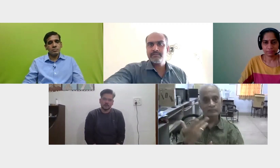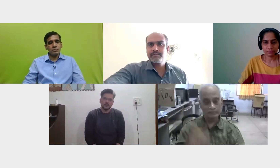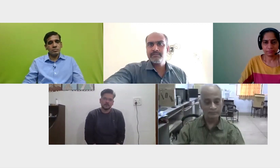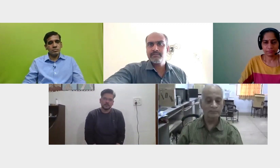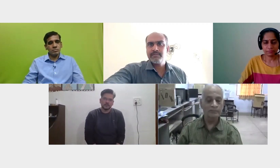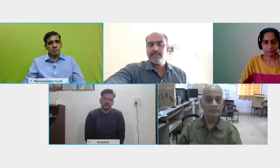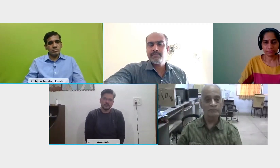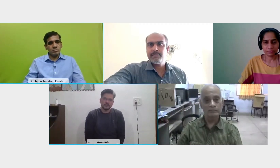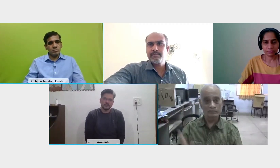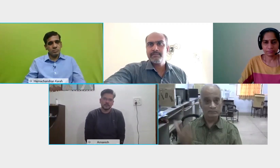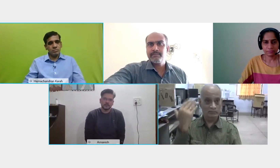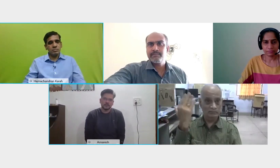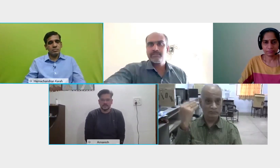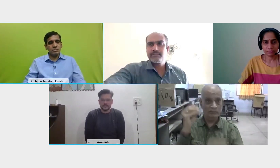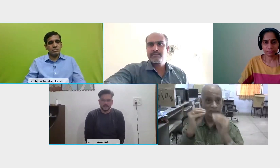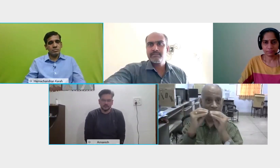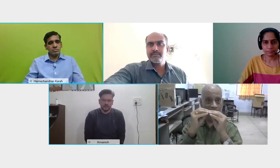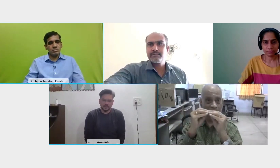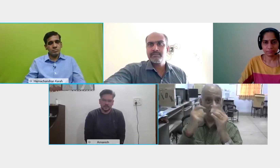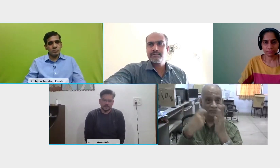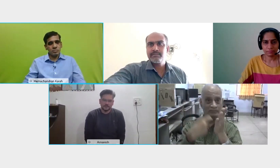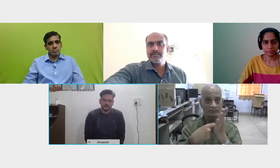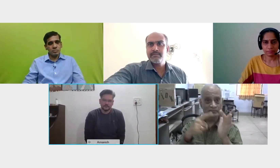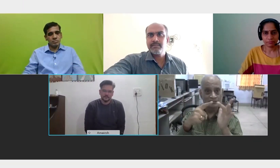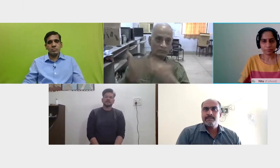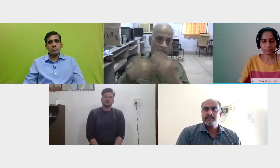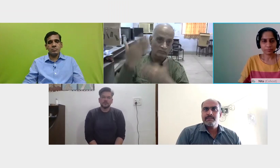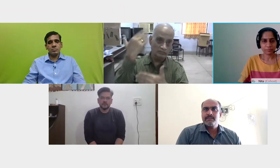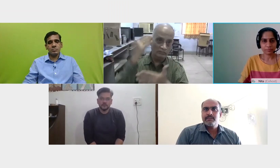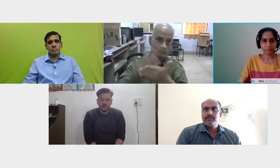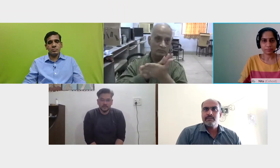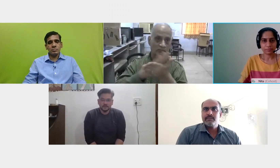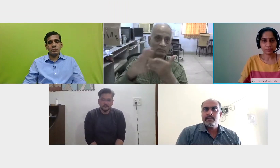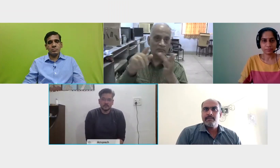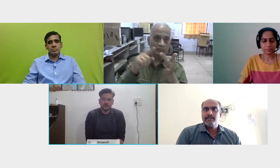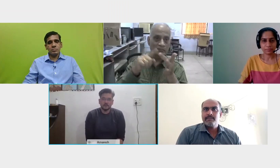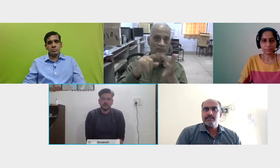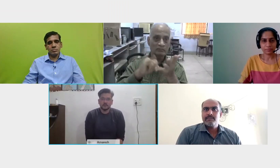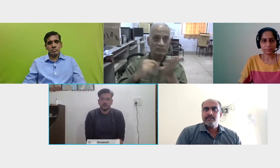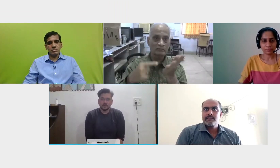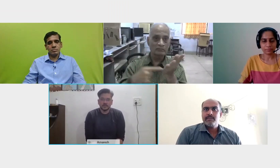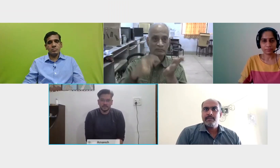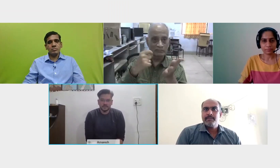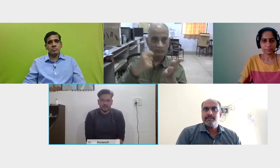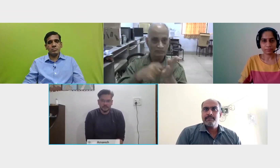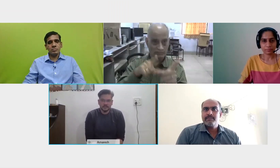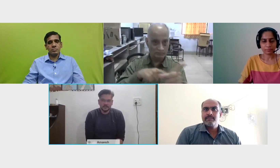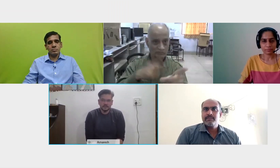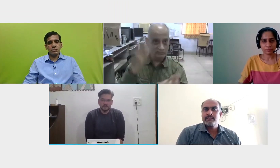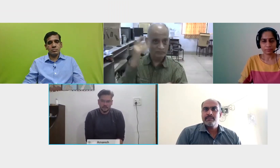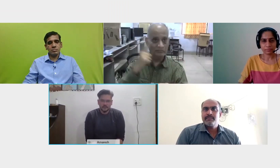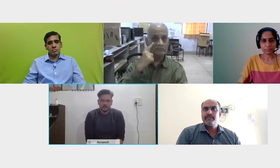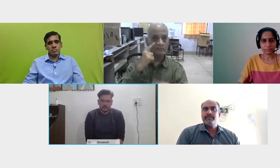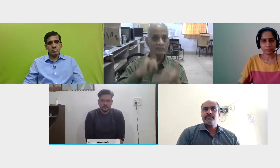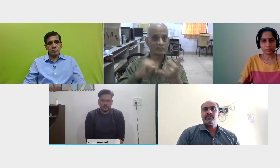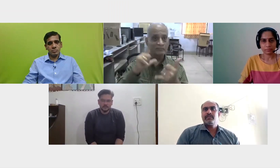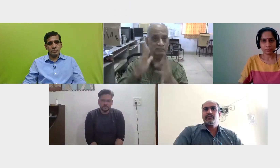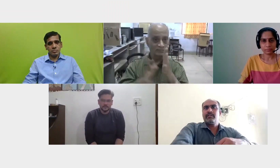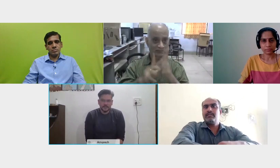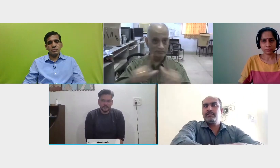talk about the history of Indian sign language. So I am going to talk about the history of